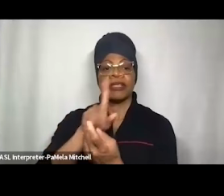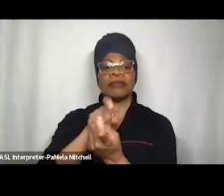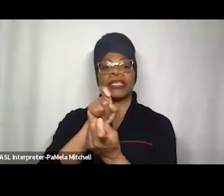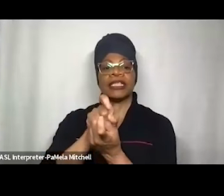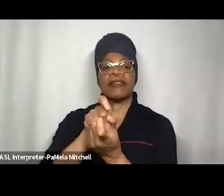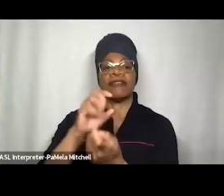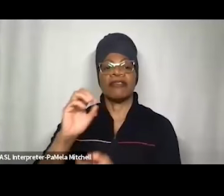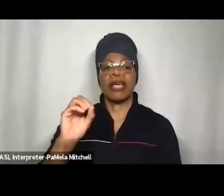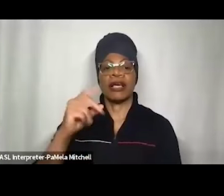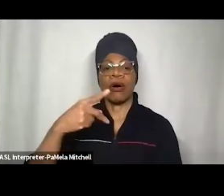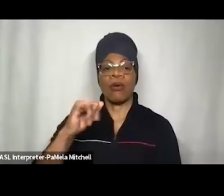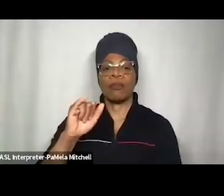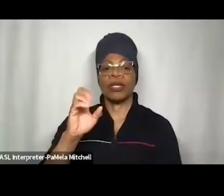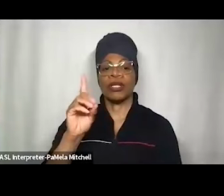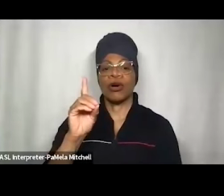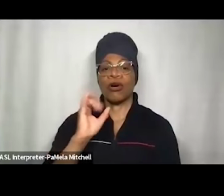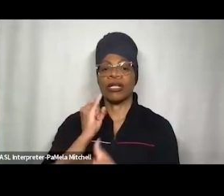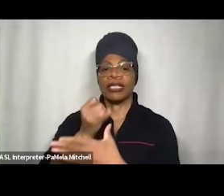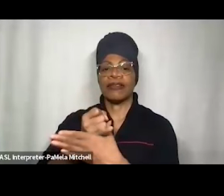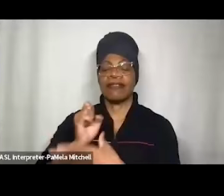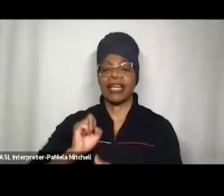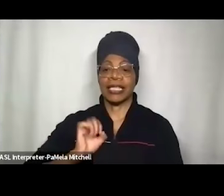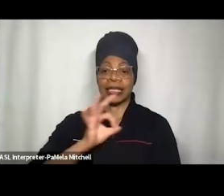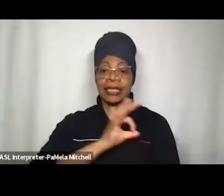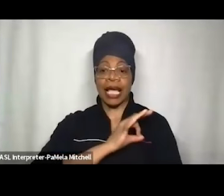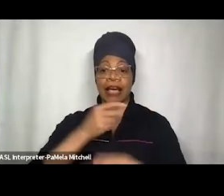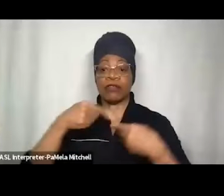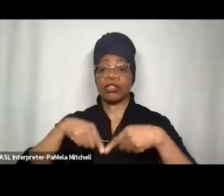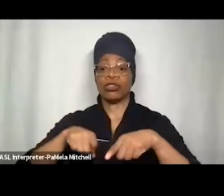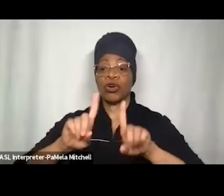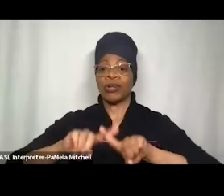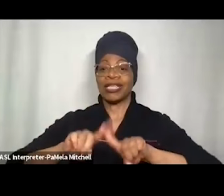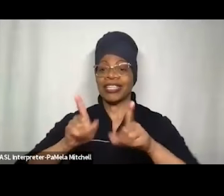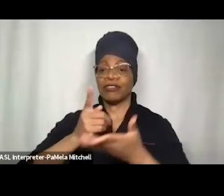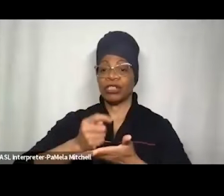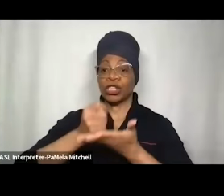at different community treatment centers in reentry settings, which are really important,